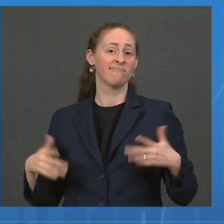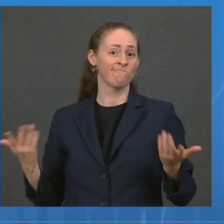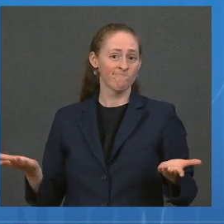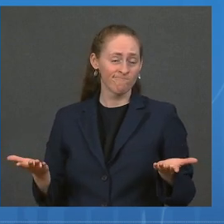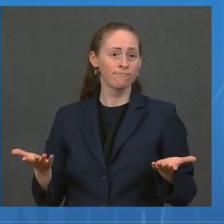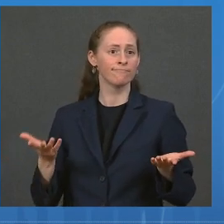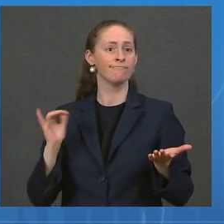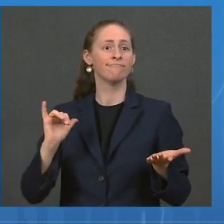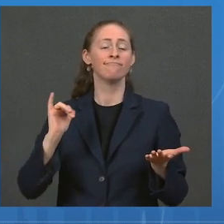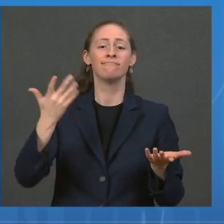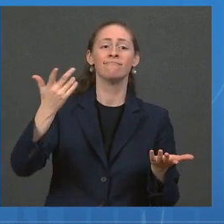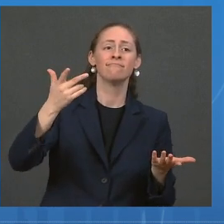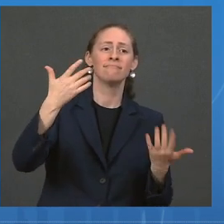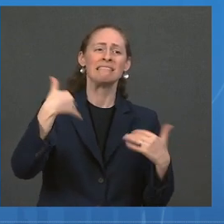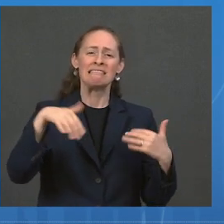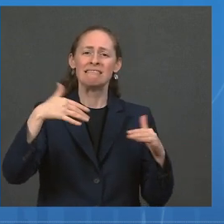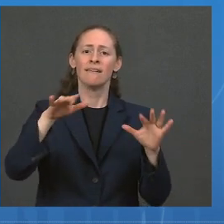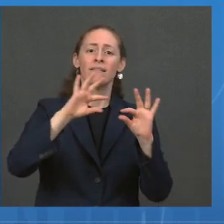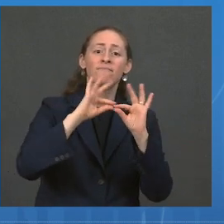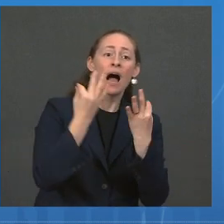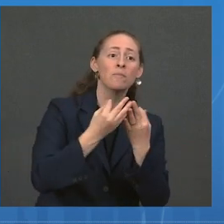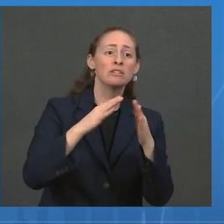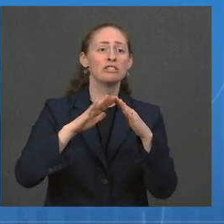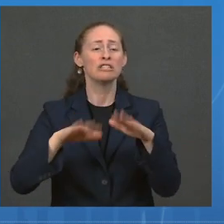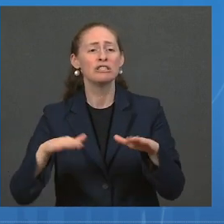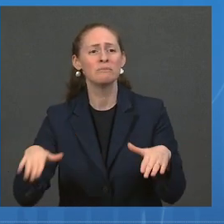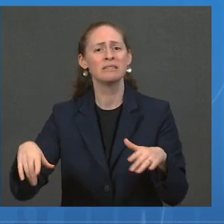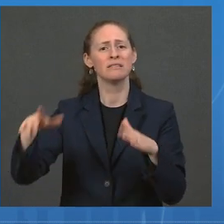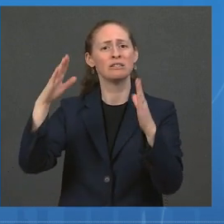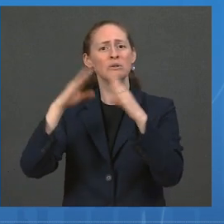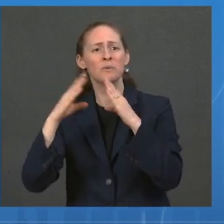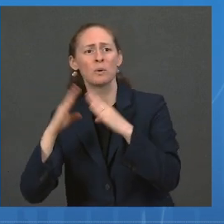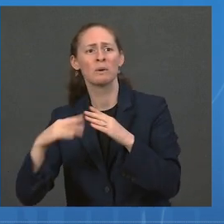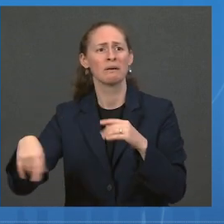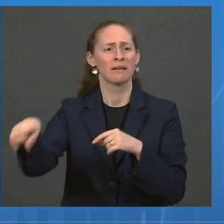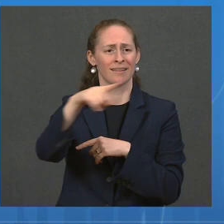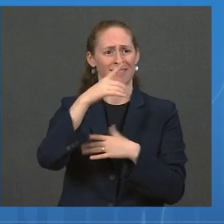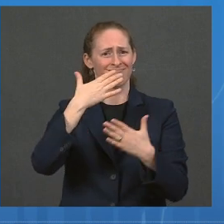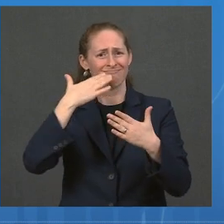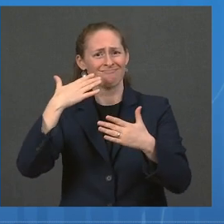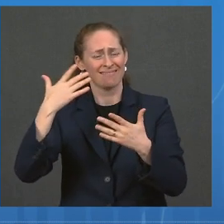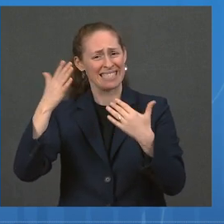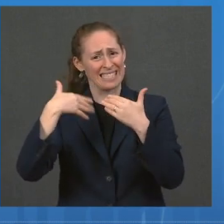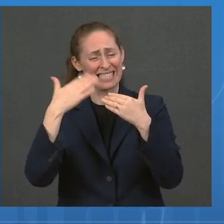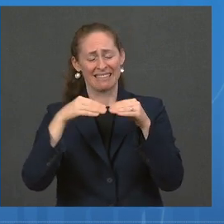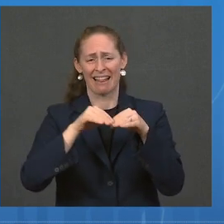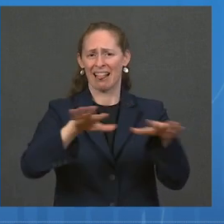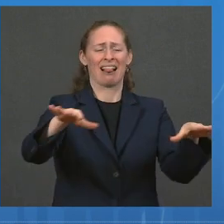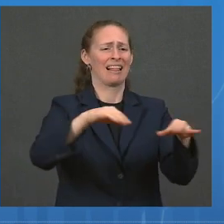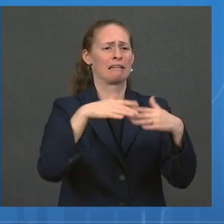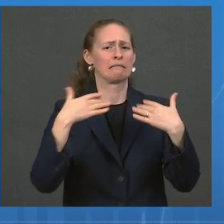families, loved ones, and communities vulnerable. Please, if you have not yet been vaccinated,